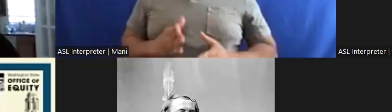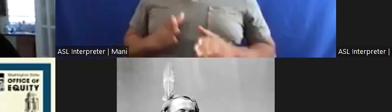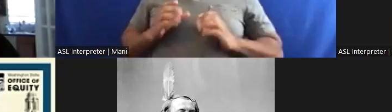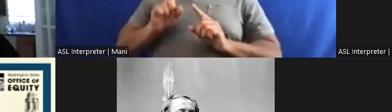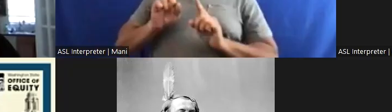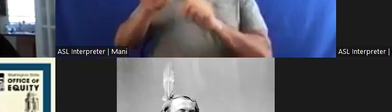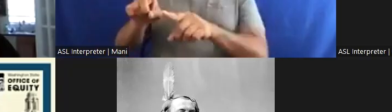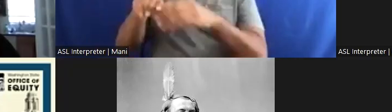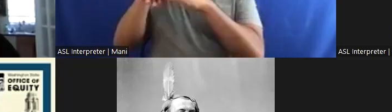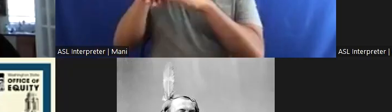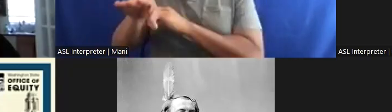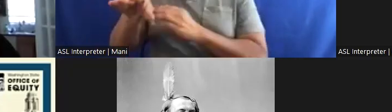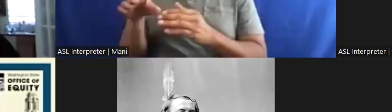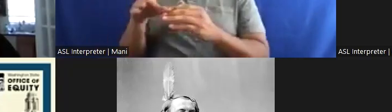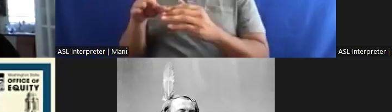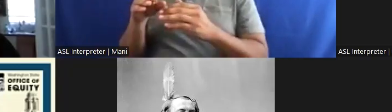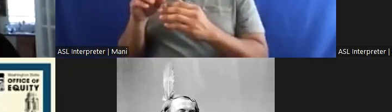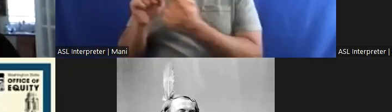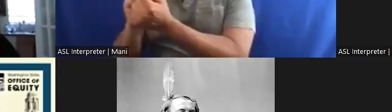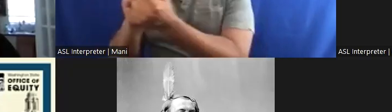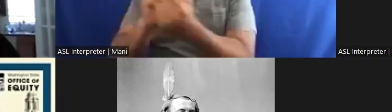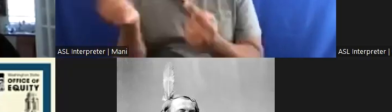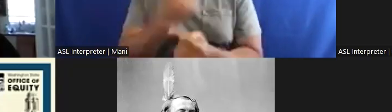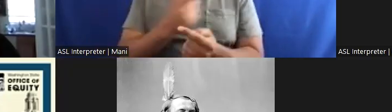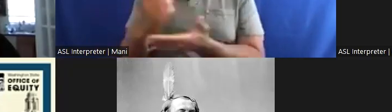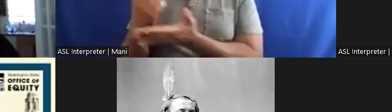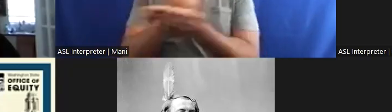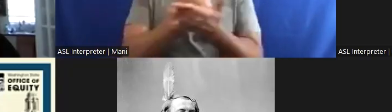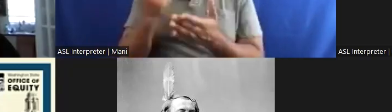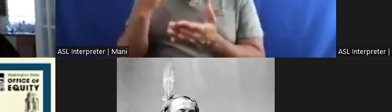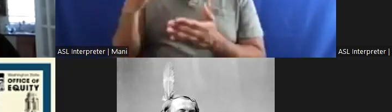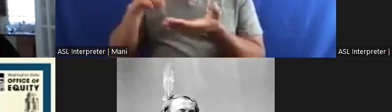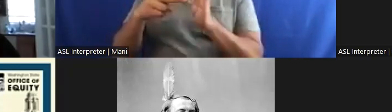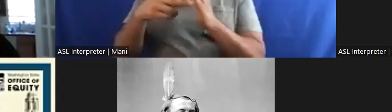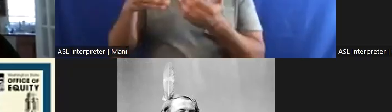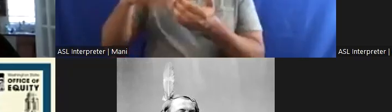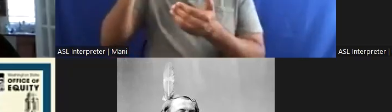And so when they made referrals, it was right there, convenient, easy and.